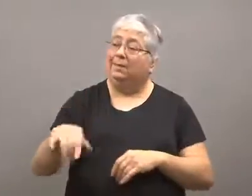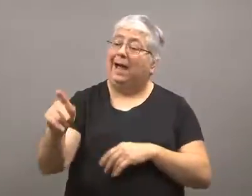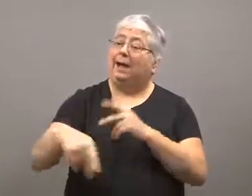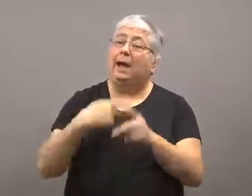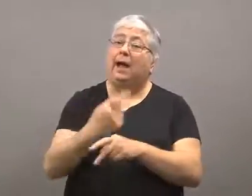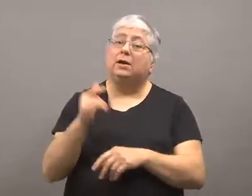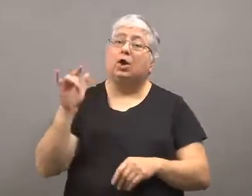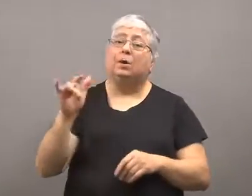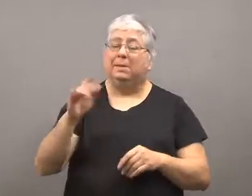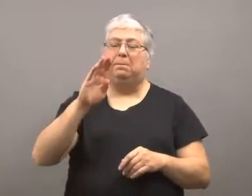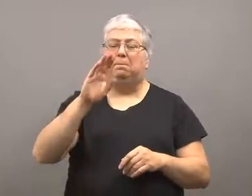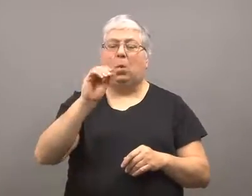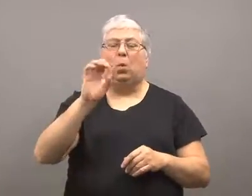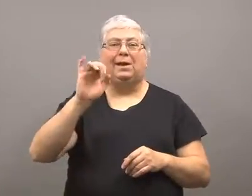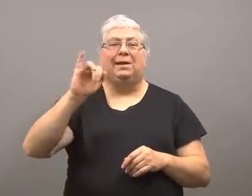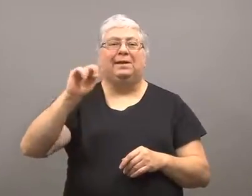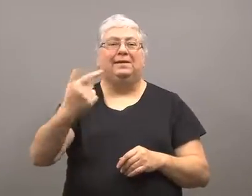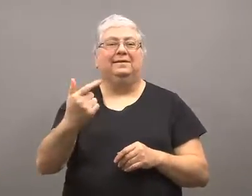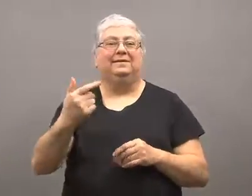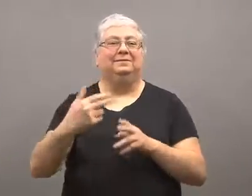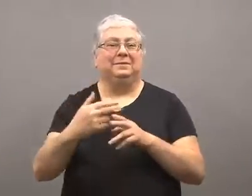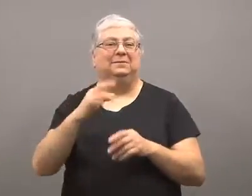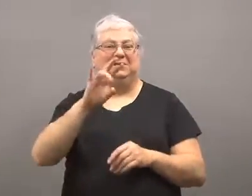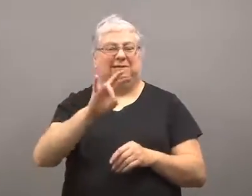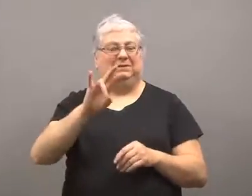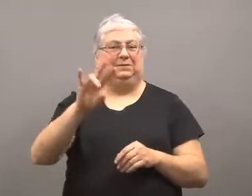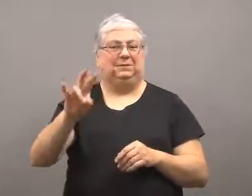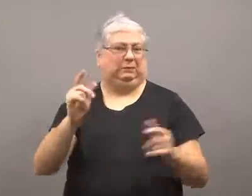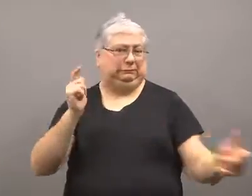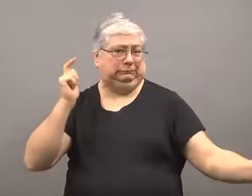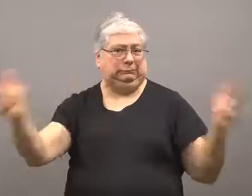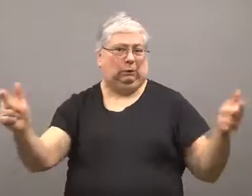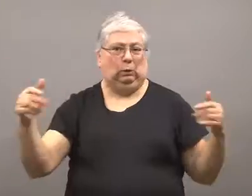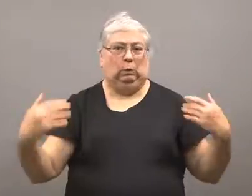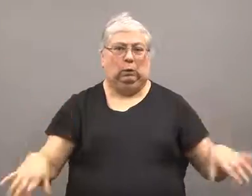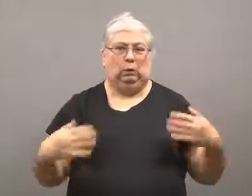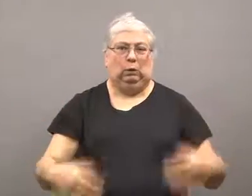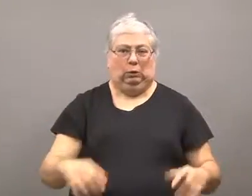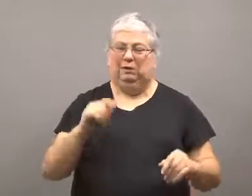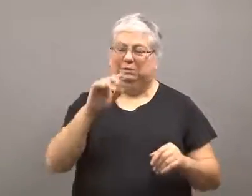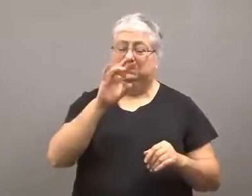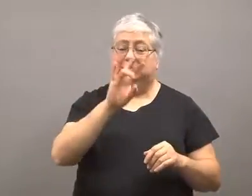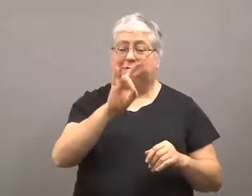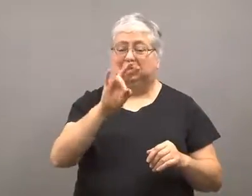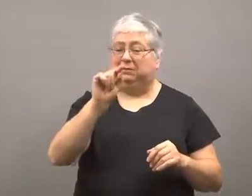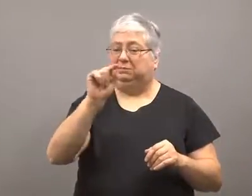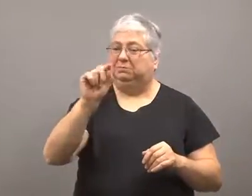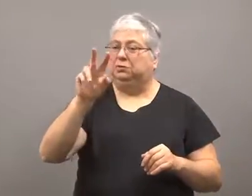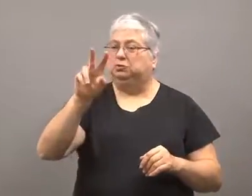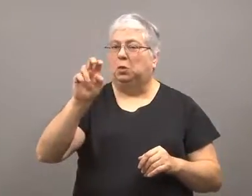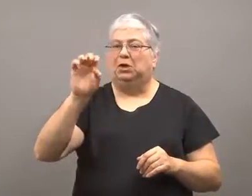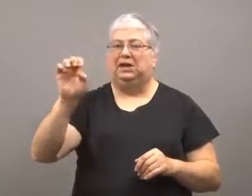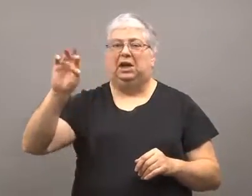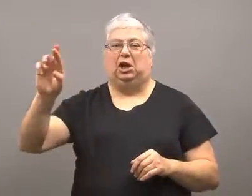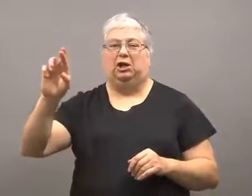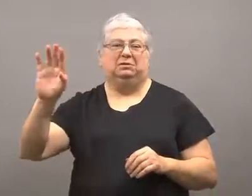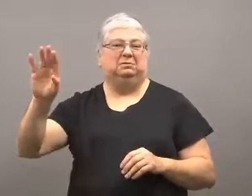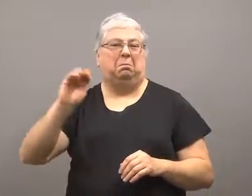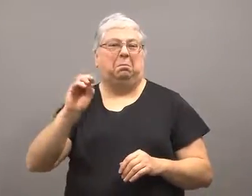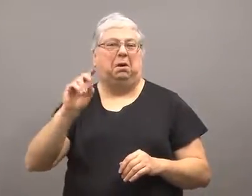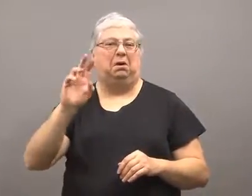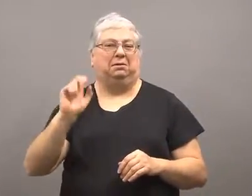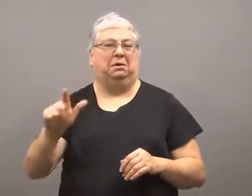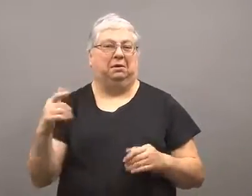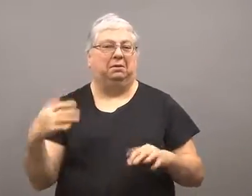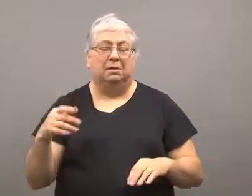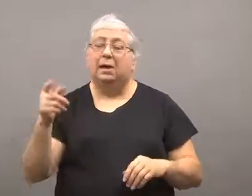The plane was a big one, a Boeing 777-200ER.